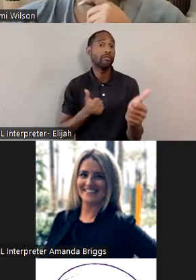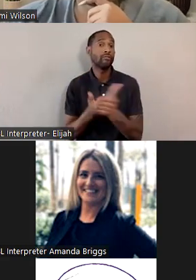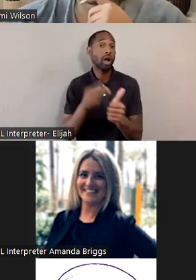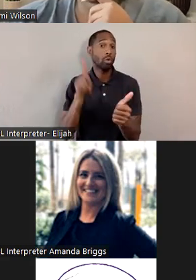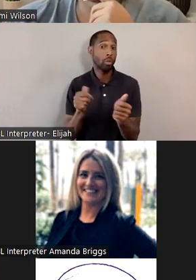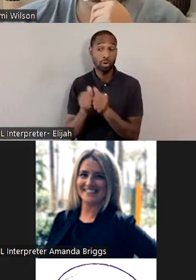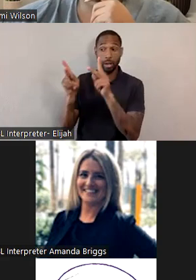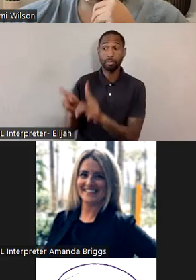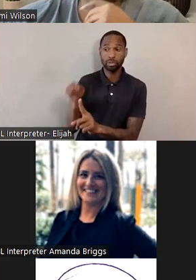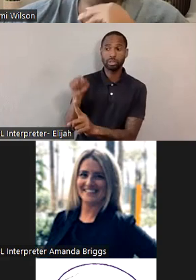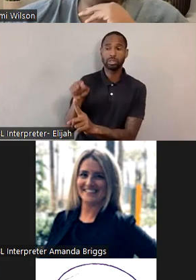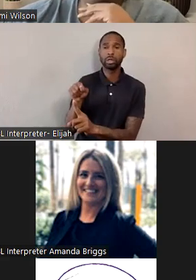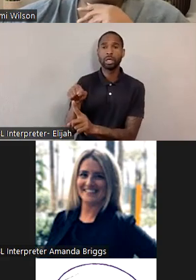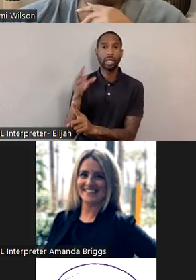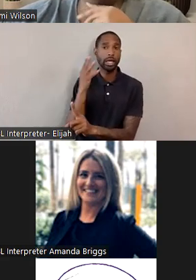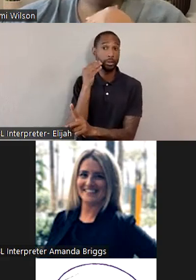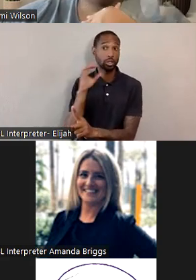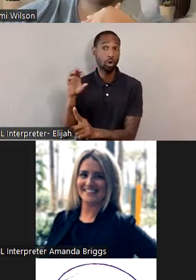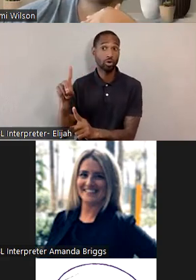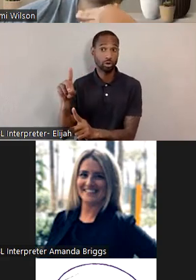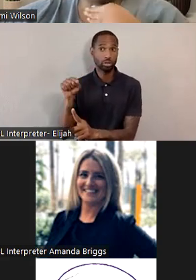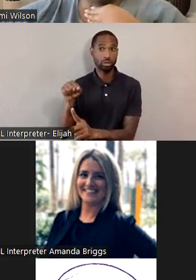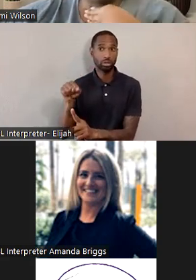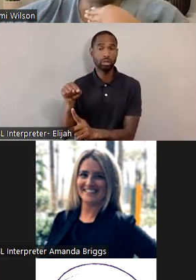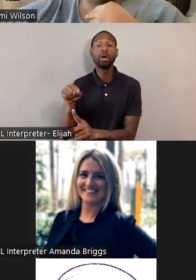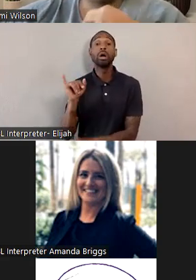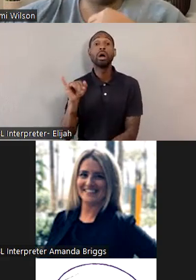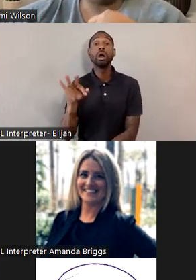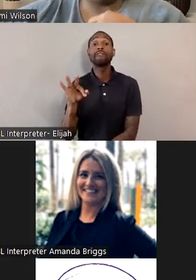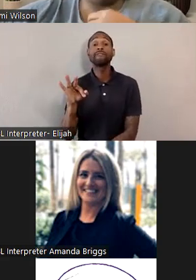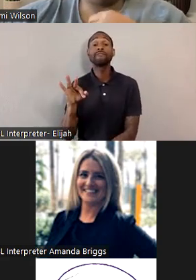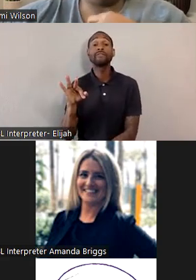the overdose. And if it was a overdose